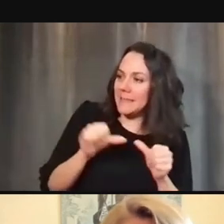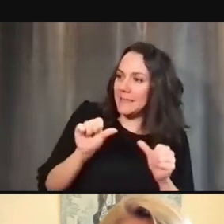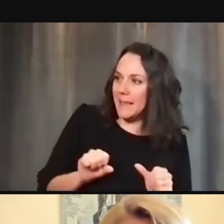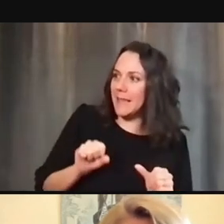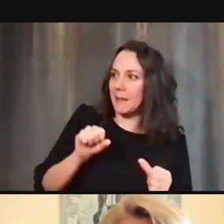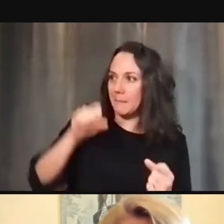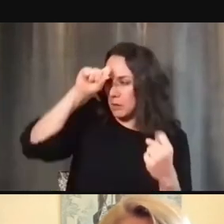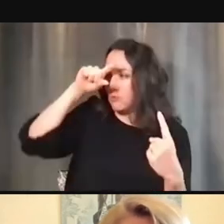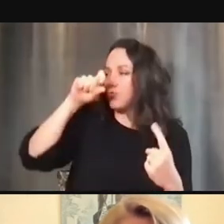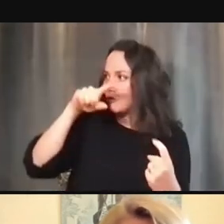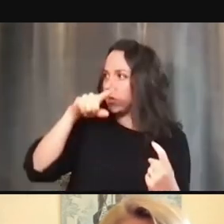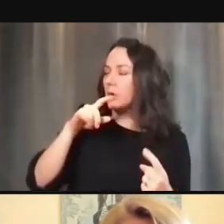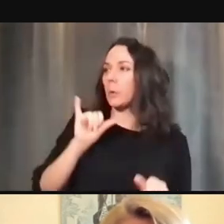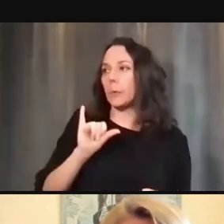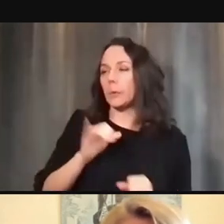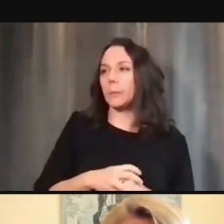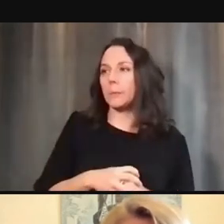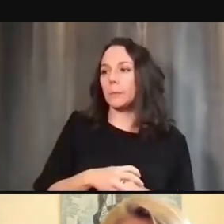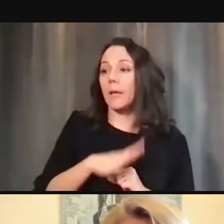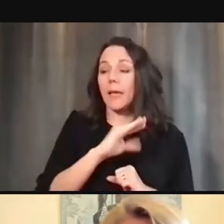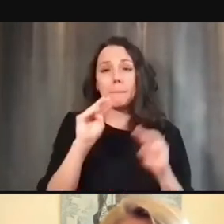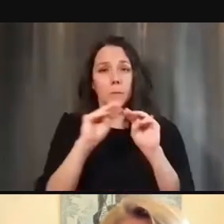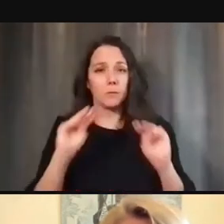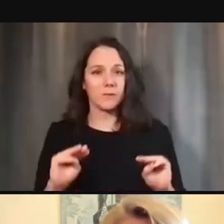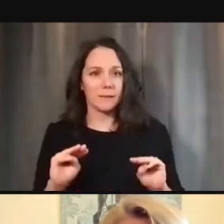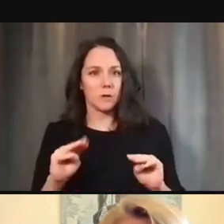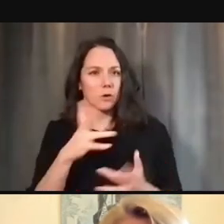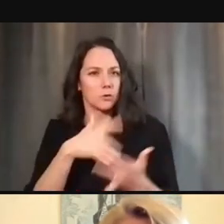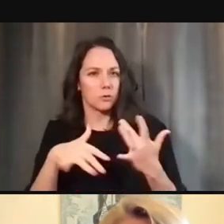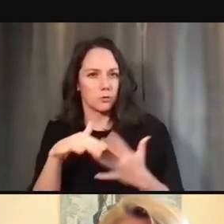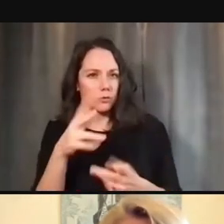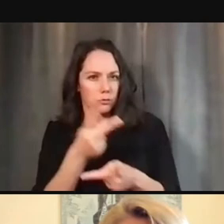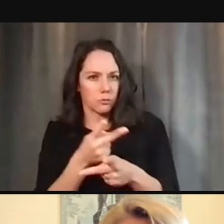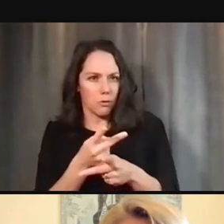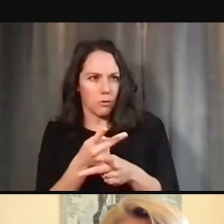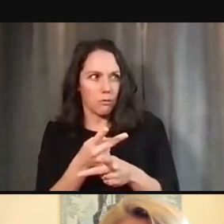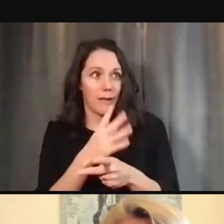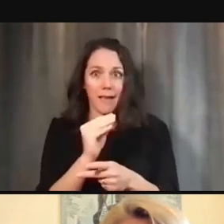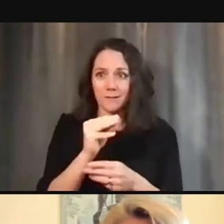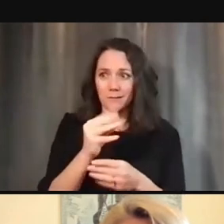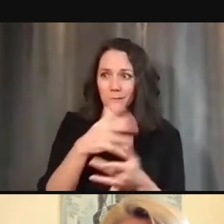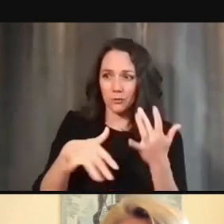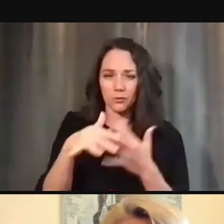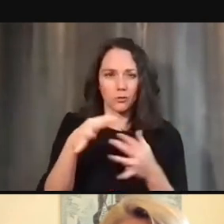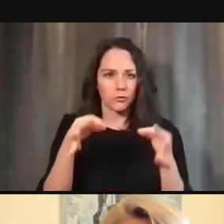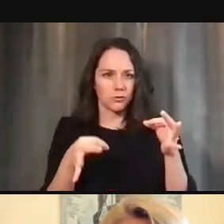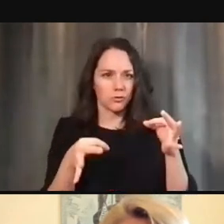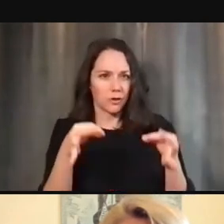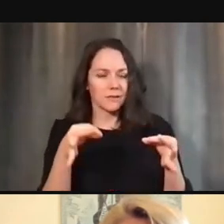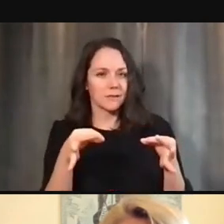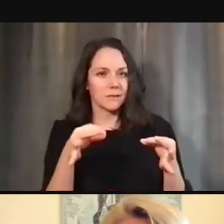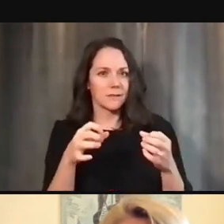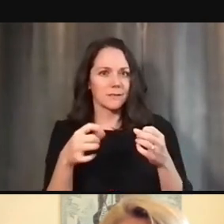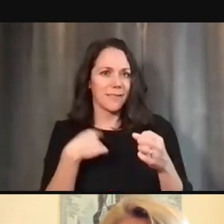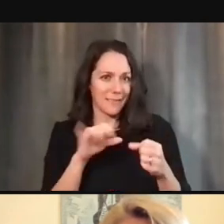as places of social care, right, as places of social justice, are foundational. And so I think we have enough ethical